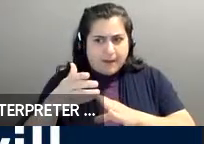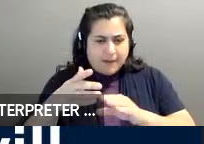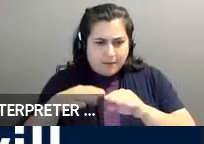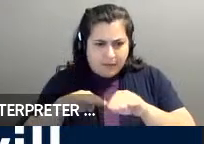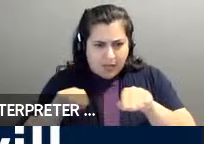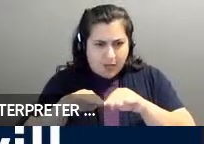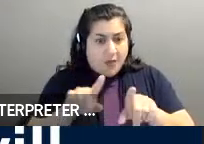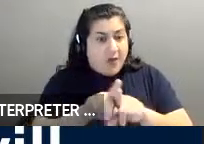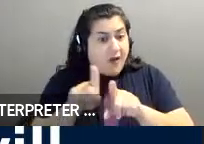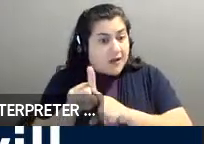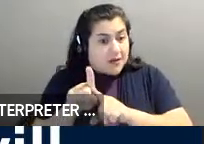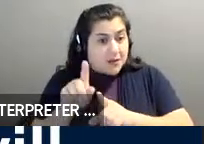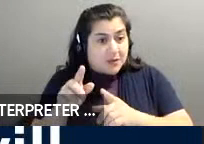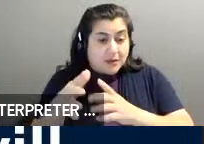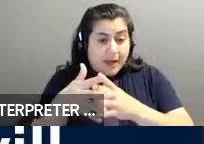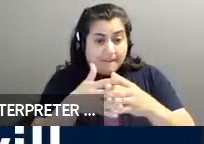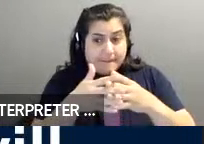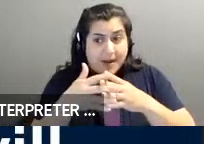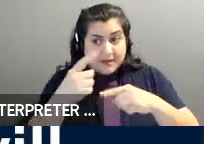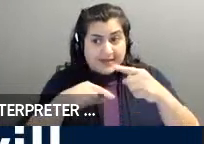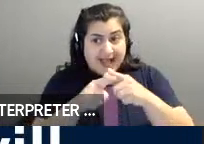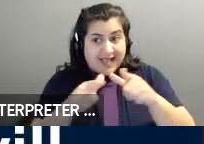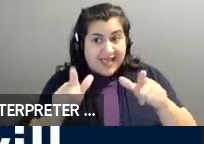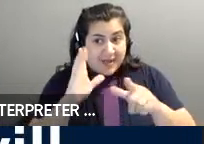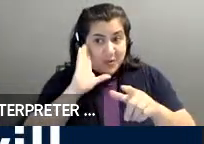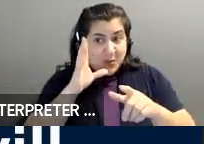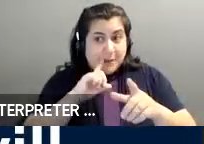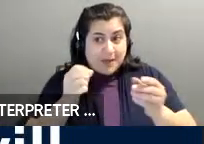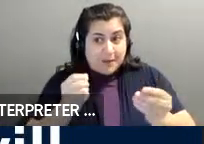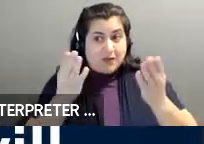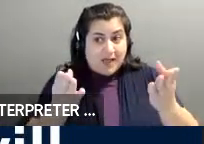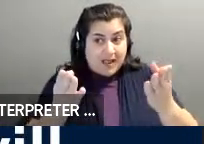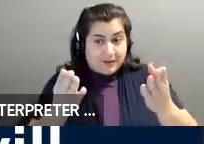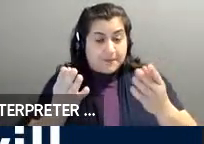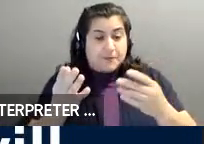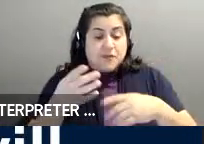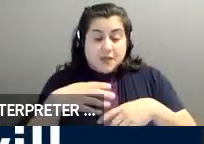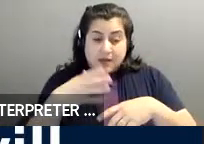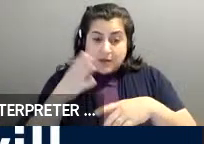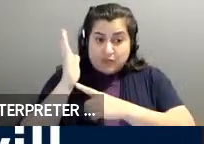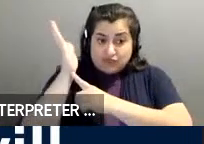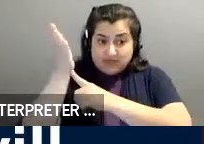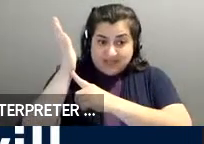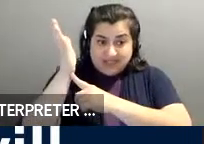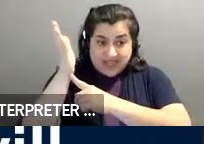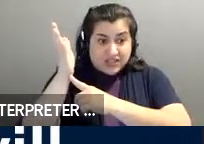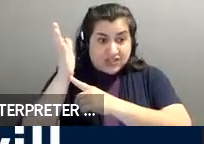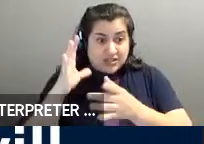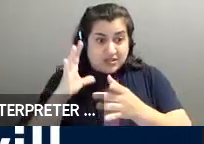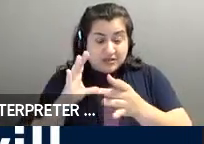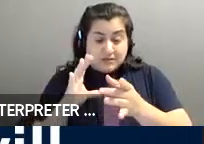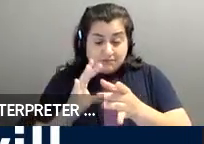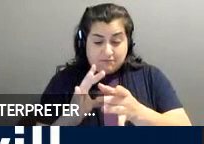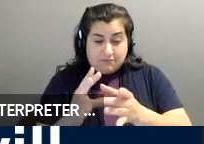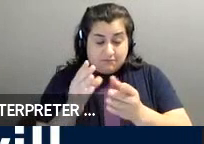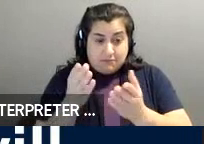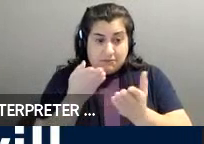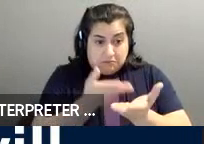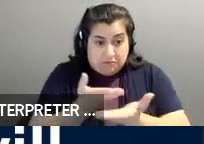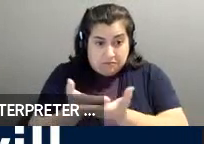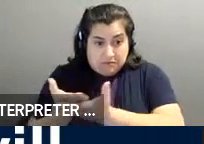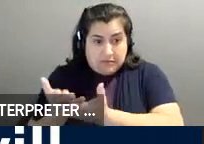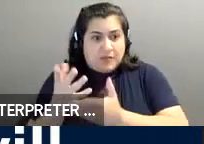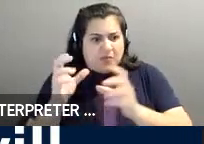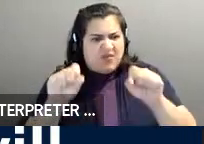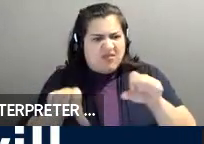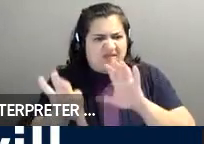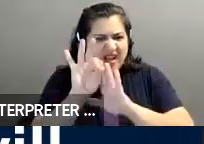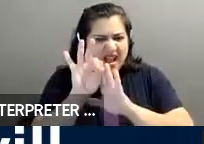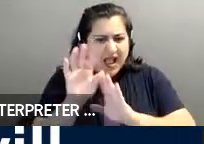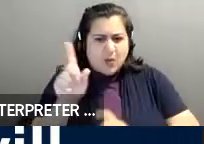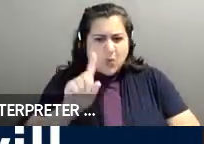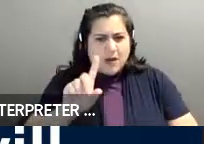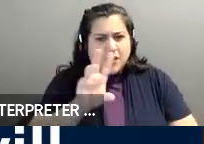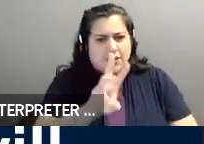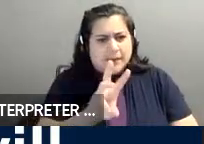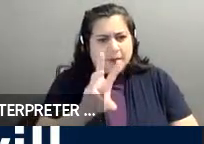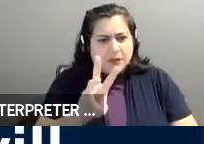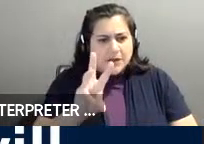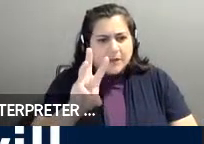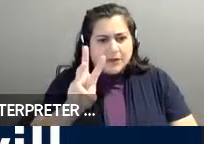Presentation materials are available on the news article on the Board's news page at WWW.accessboard.GOV/news.